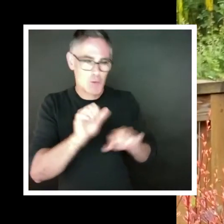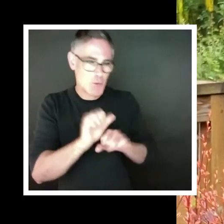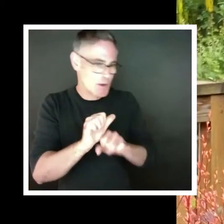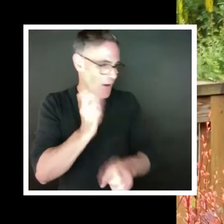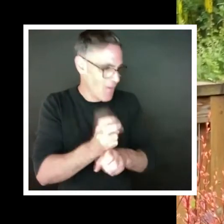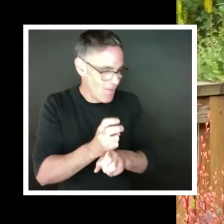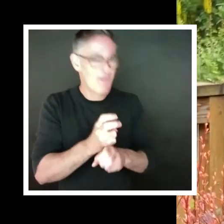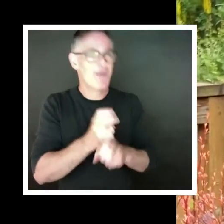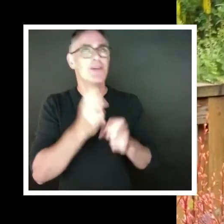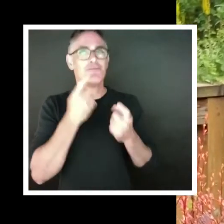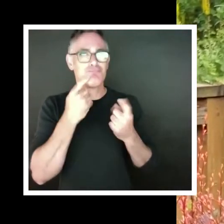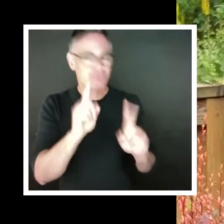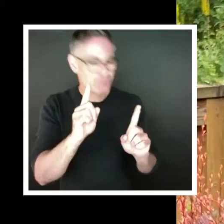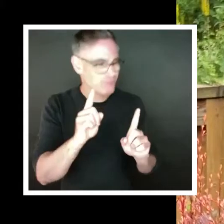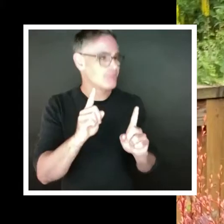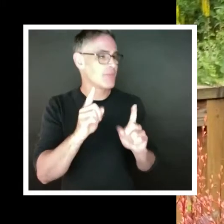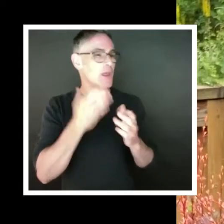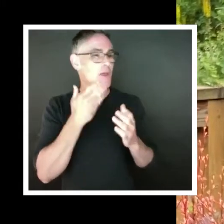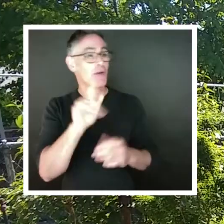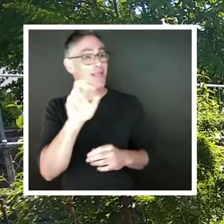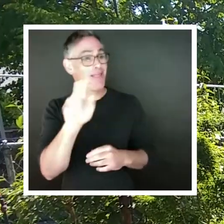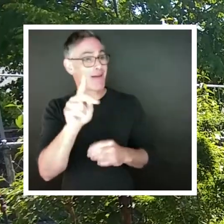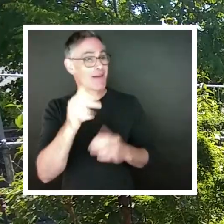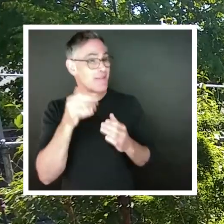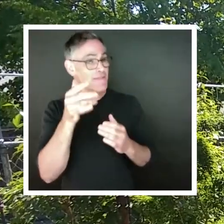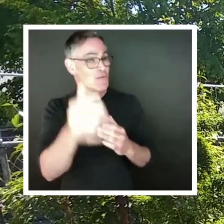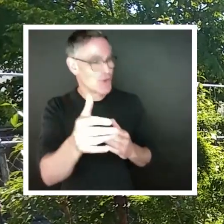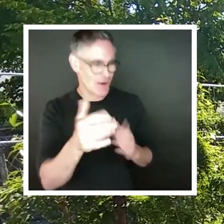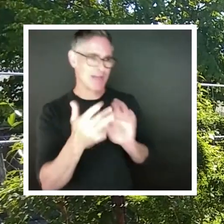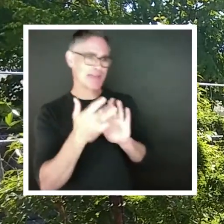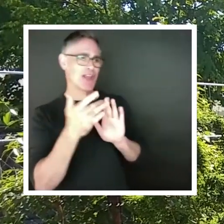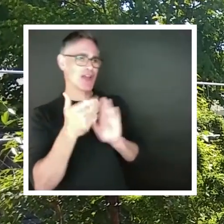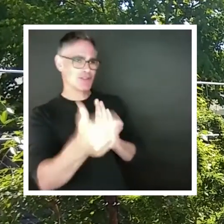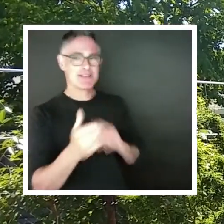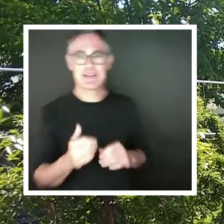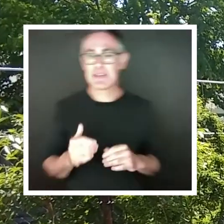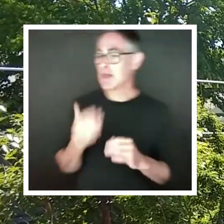Good luck in the future, and stay in touch. Congratulations on your graduation